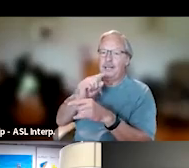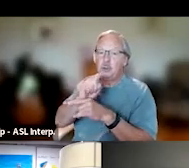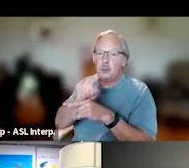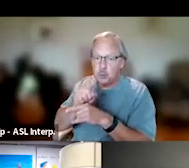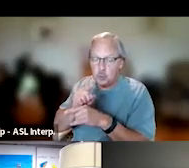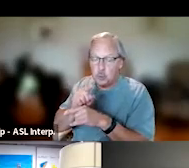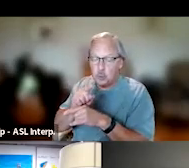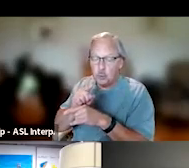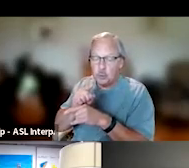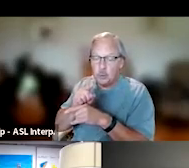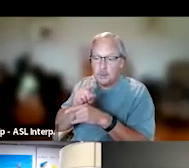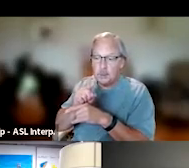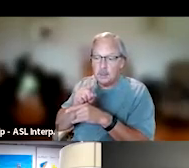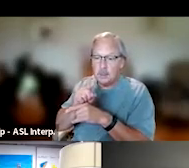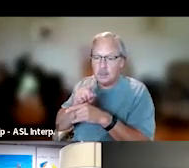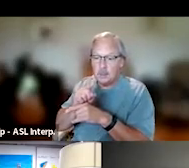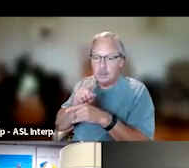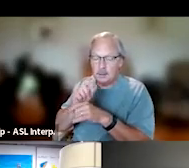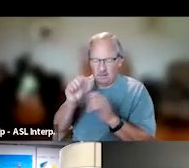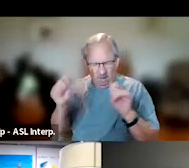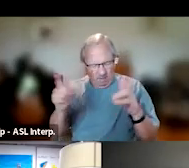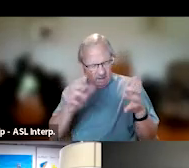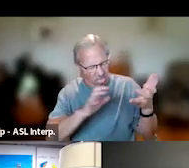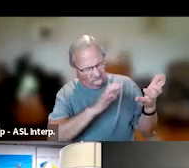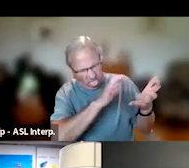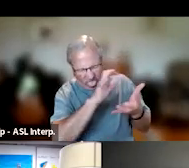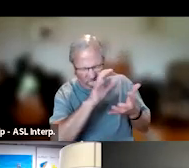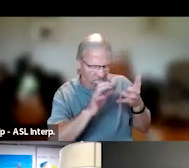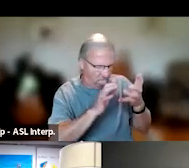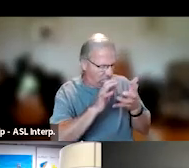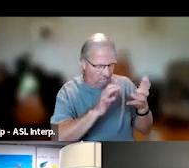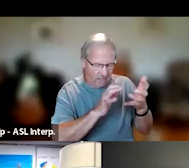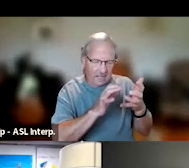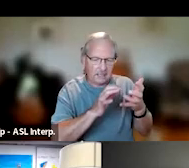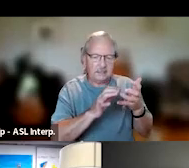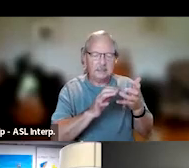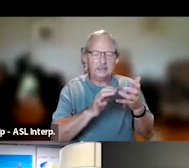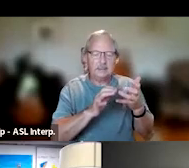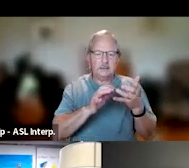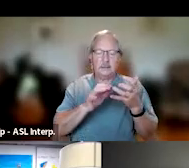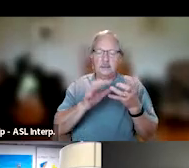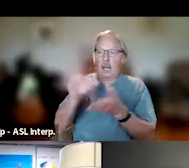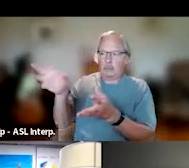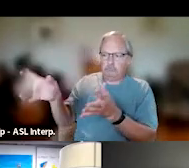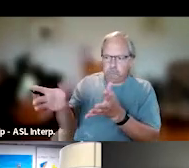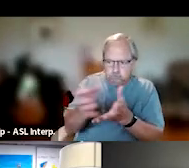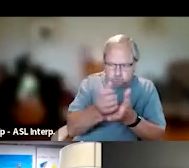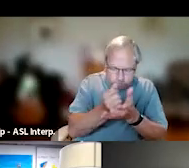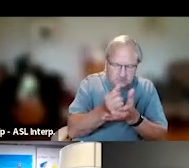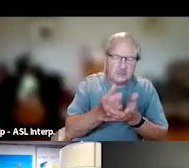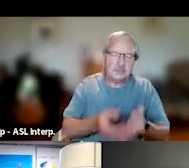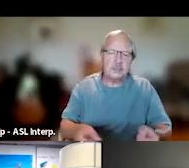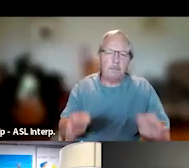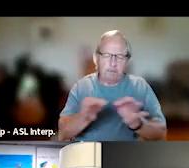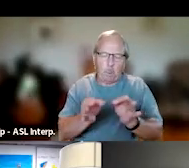and even in the midst of all of this, outcome collection is super, is still important. We're gonna do our best to make sure that those